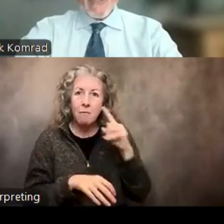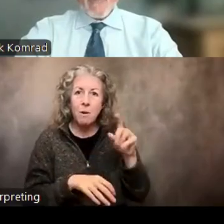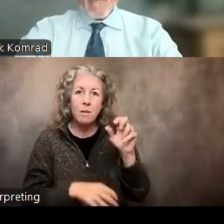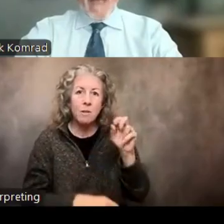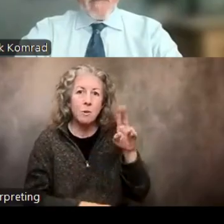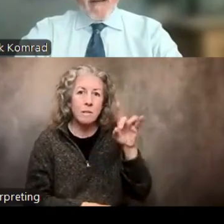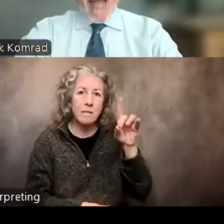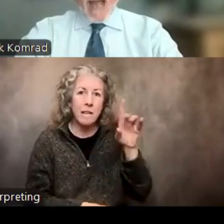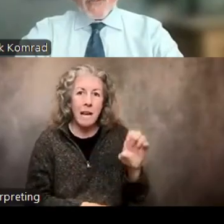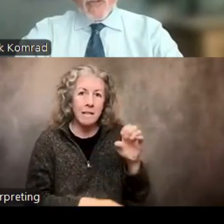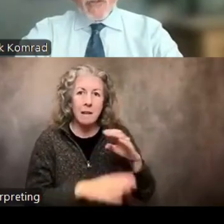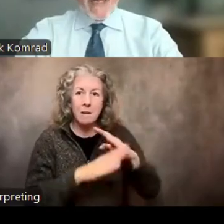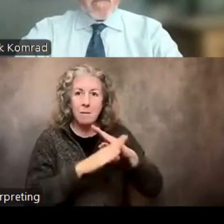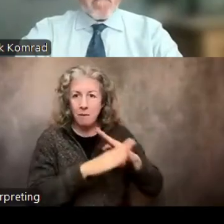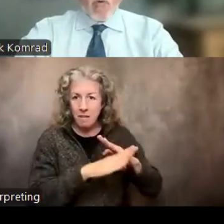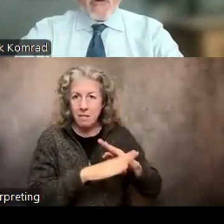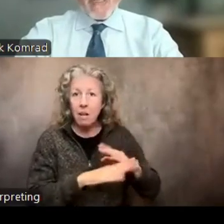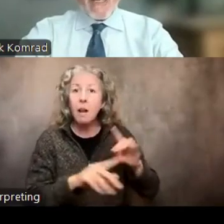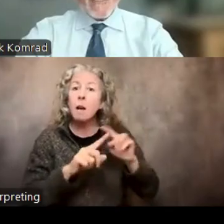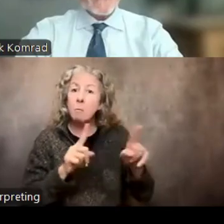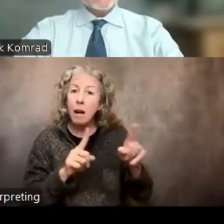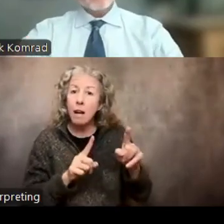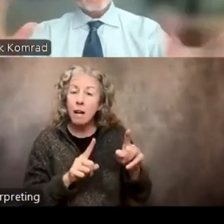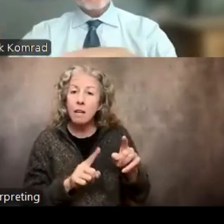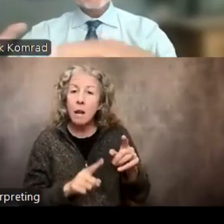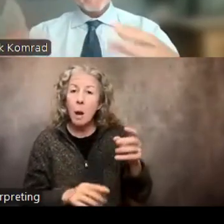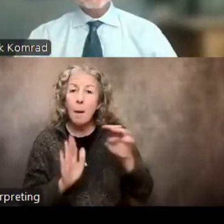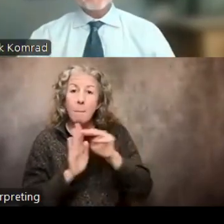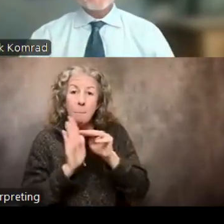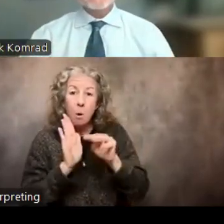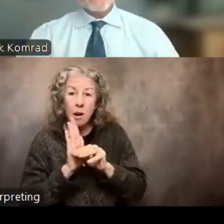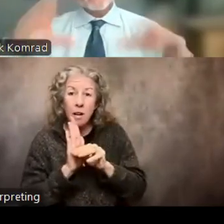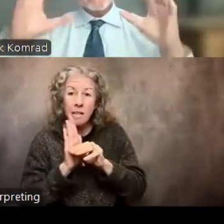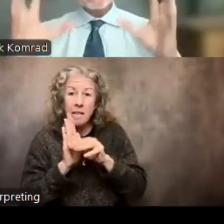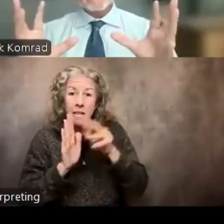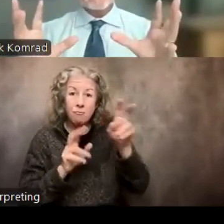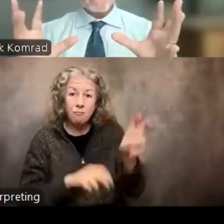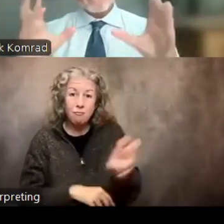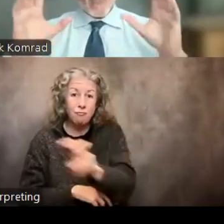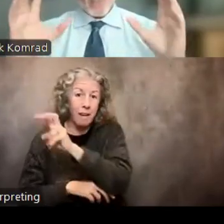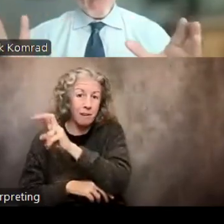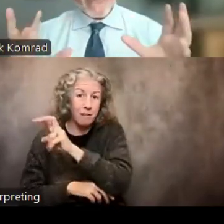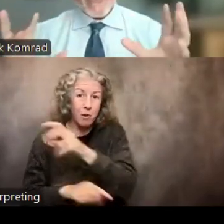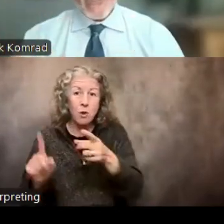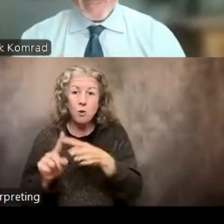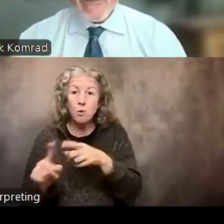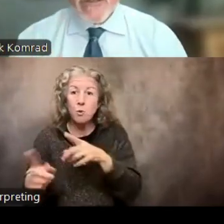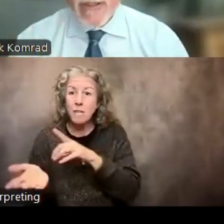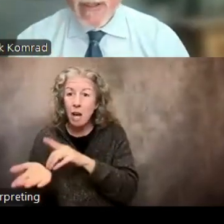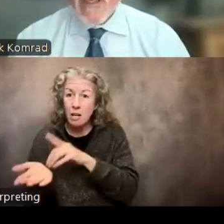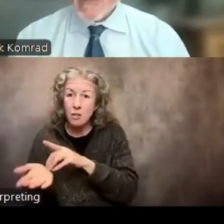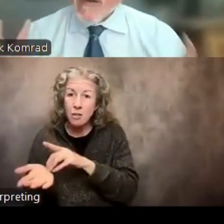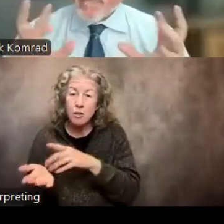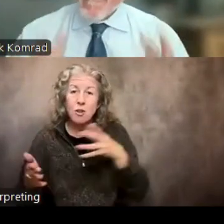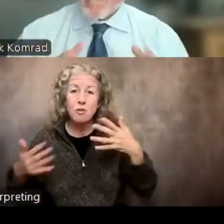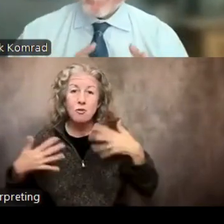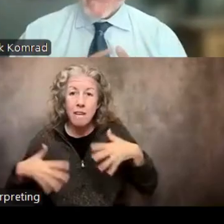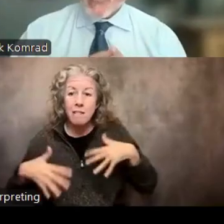Well, by outsourcing, morally outsourcing, putting this hand to the fish and dressing this up in the white coat of medical